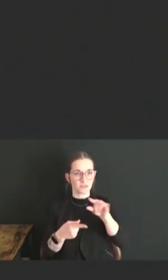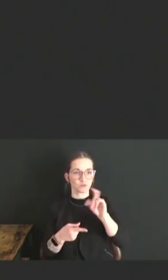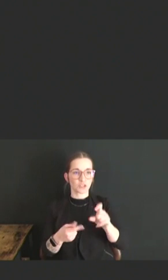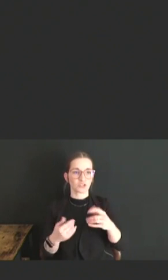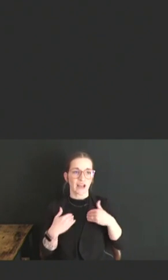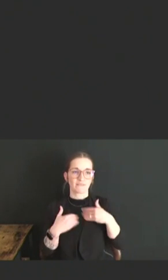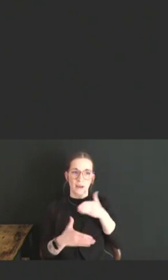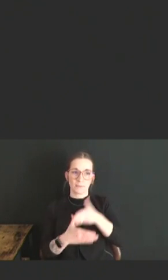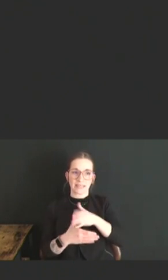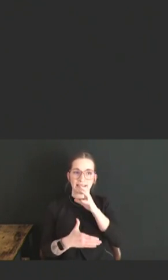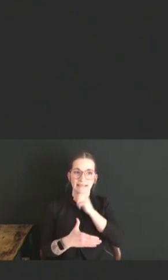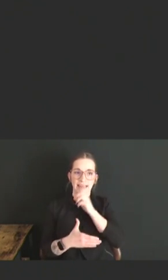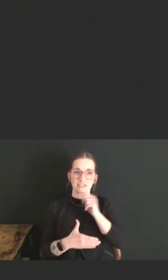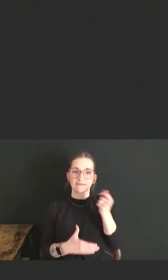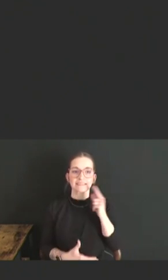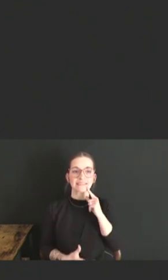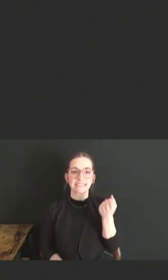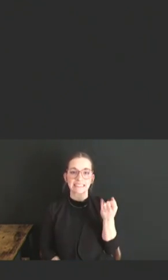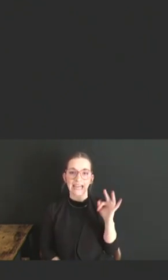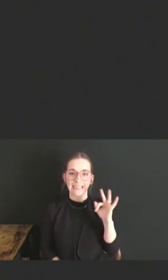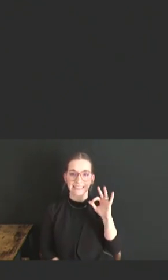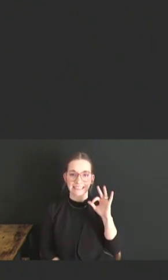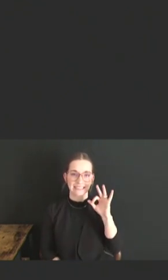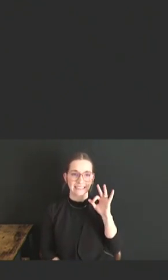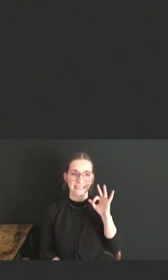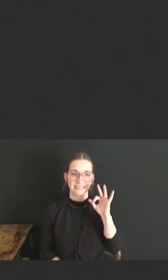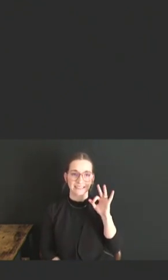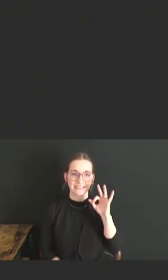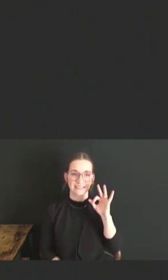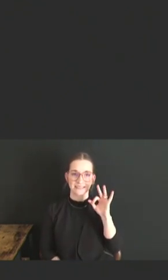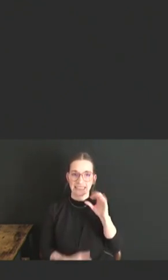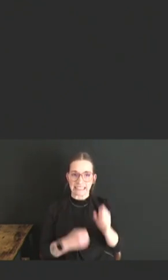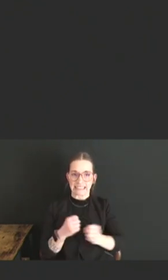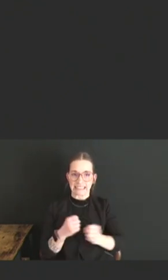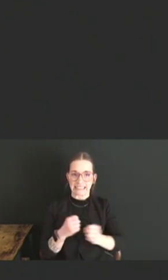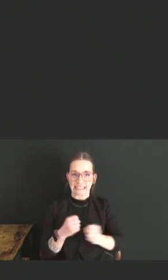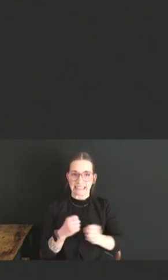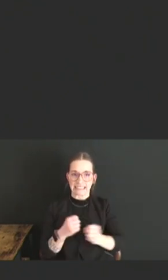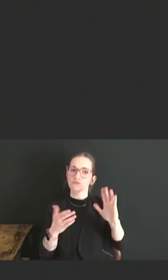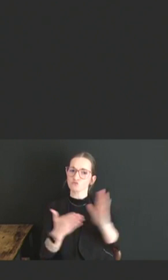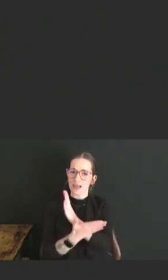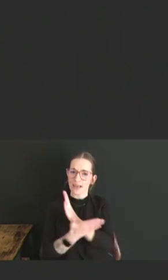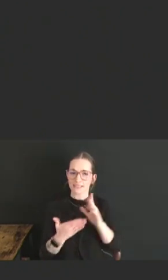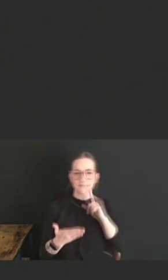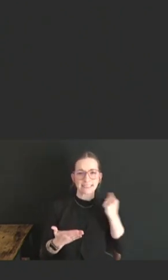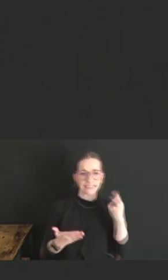of 16 to 23 years. For the box plot of the Y axis, the scale goes from zero,